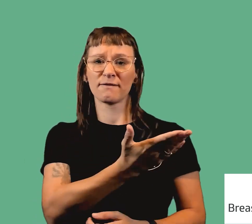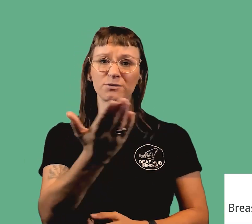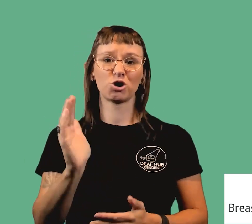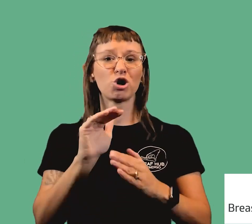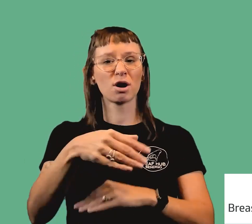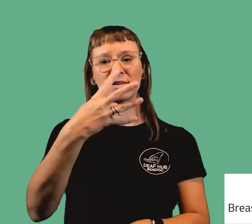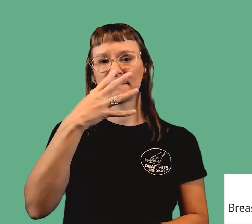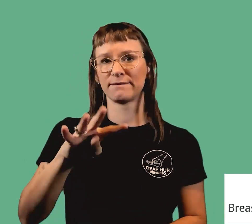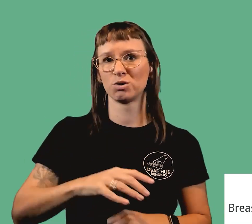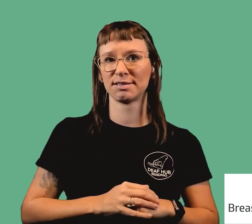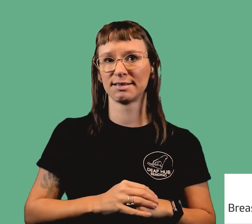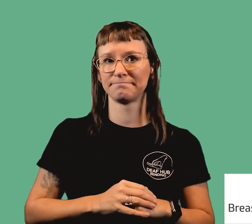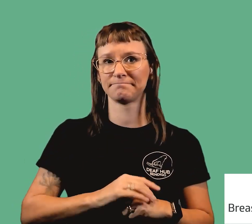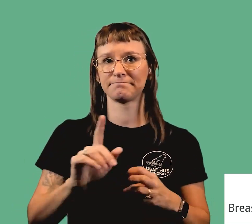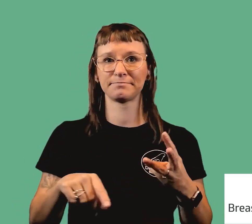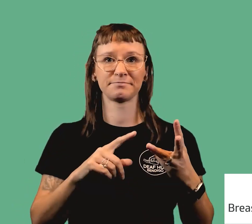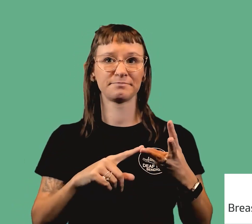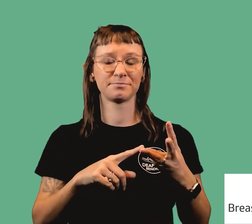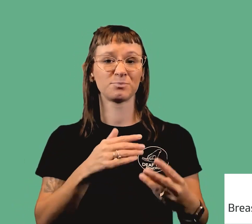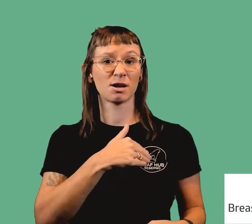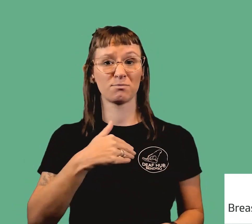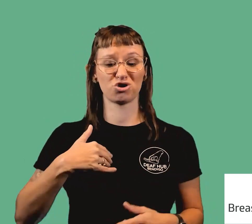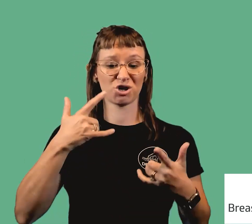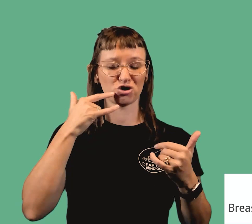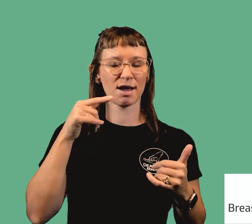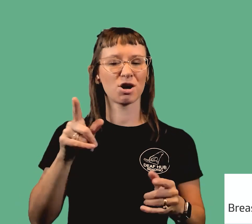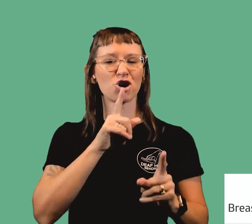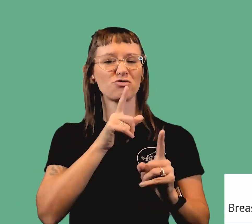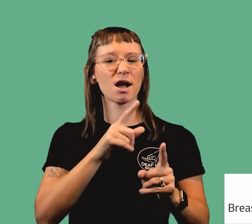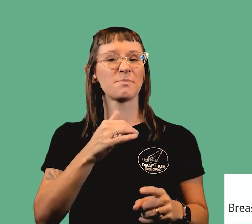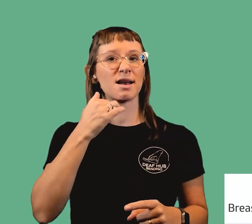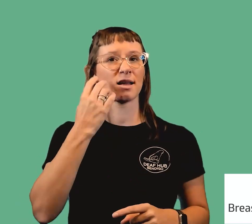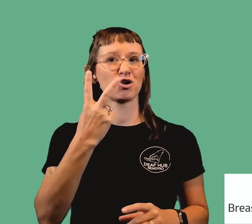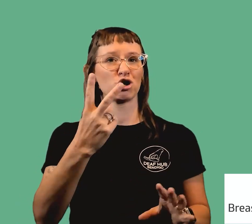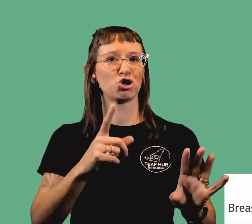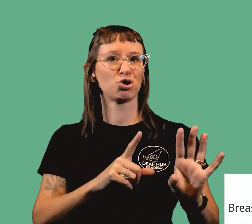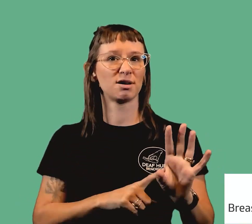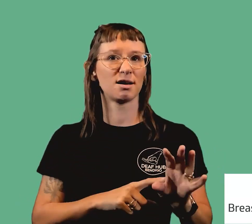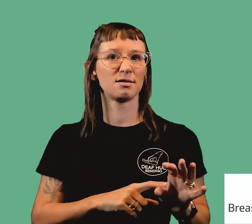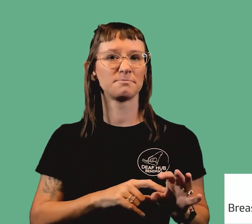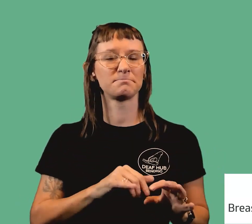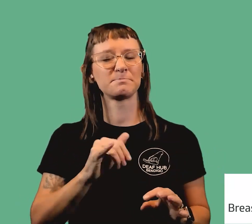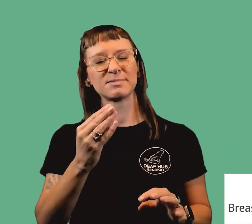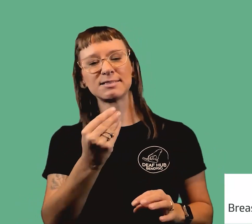but is available for women over 40. A breast screen is recommended every two years or